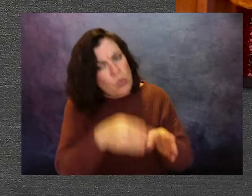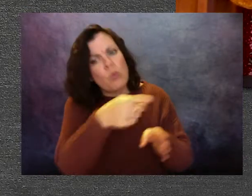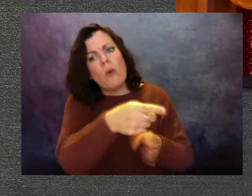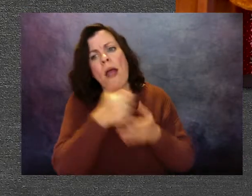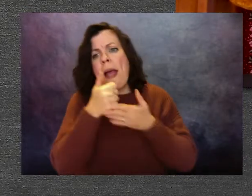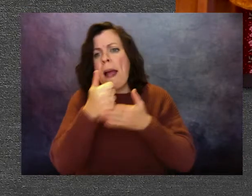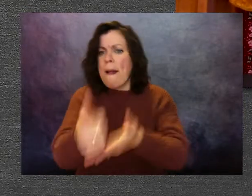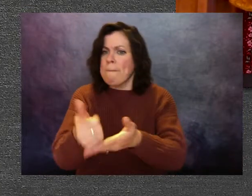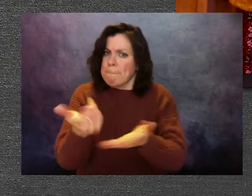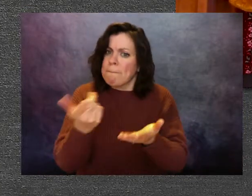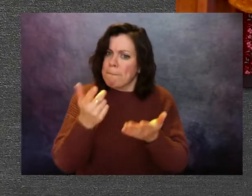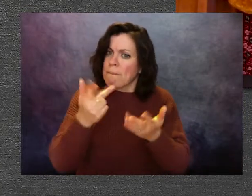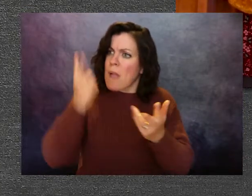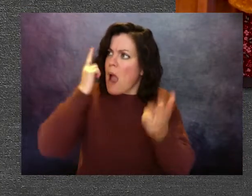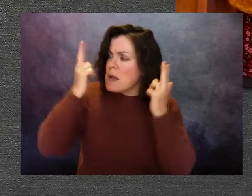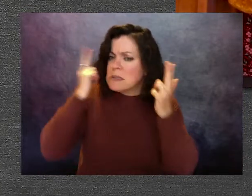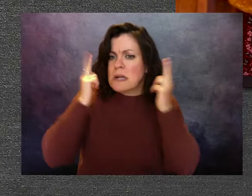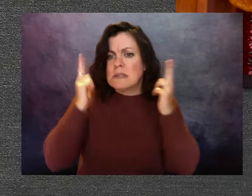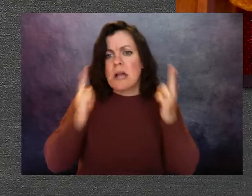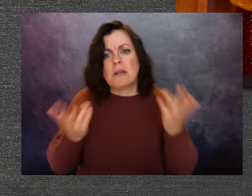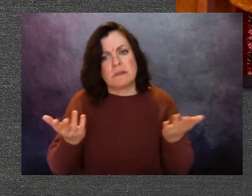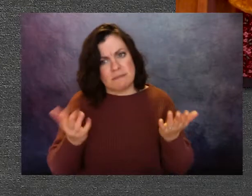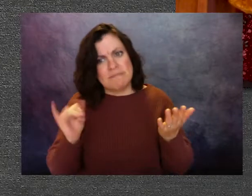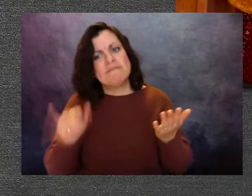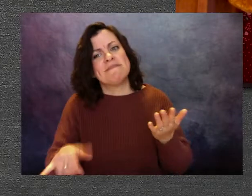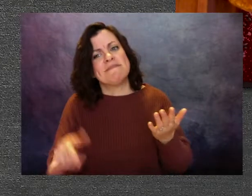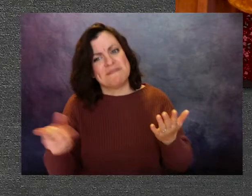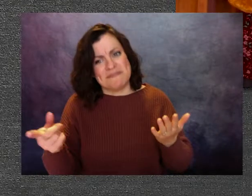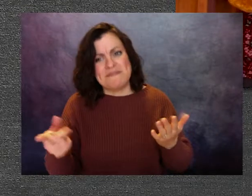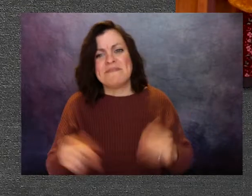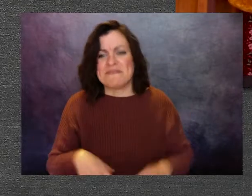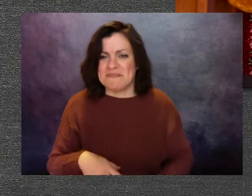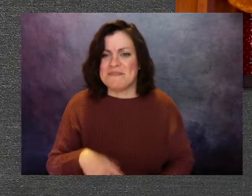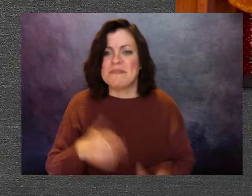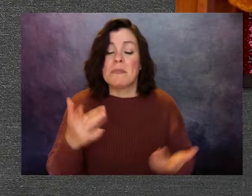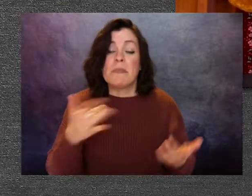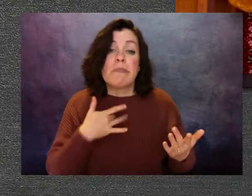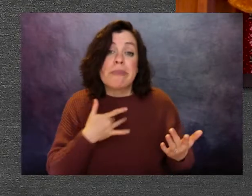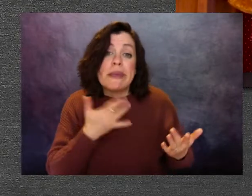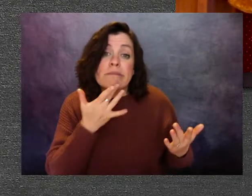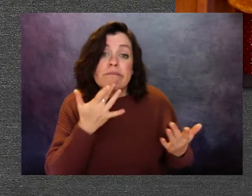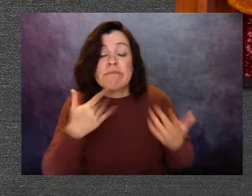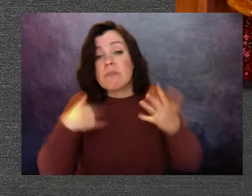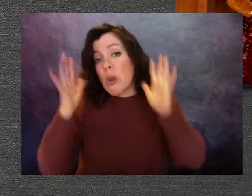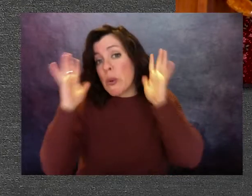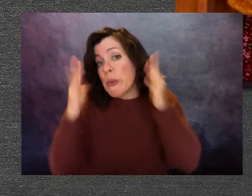Hairdressers. Do us a favor by cutting our hair. Or sometimes grownups might dye their hair.